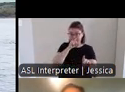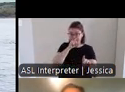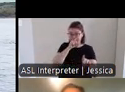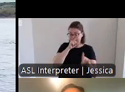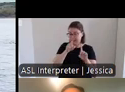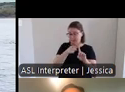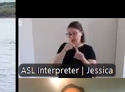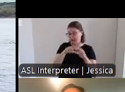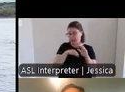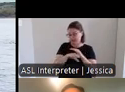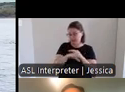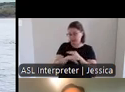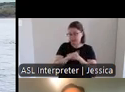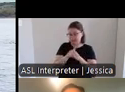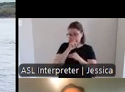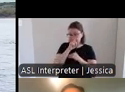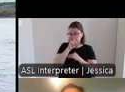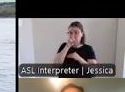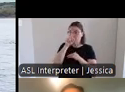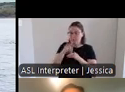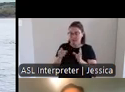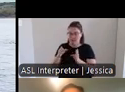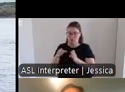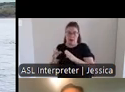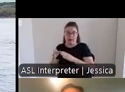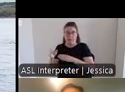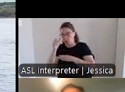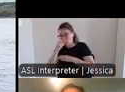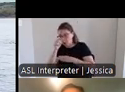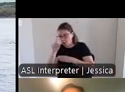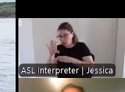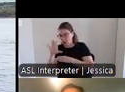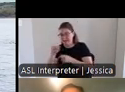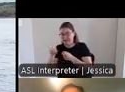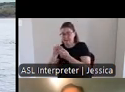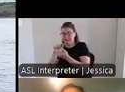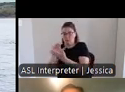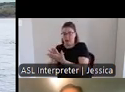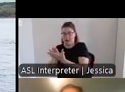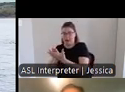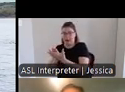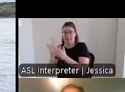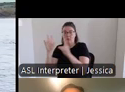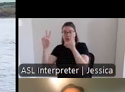is that you need to prepare your Google Doc in a certain way for the headings to transfer over.